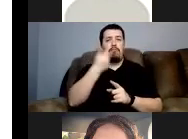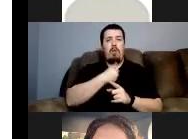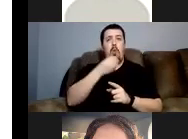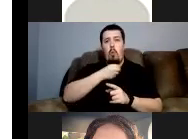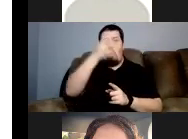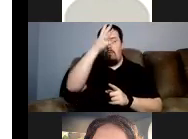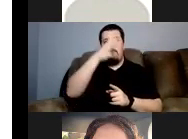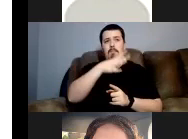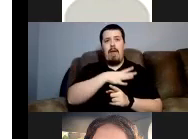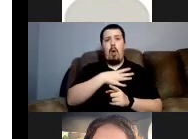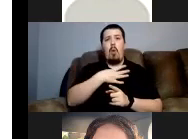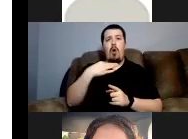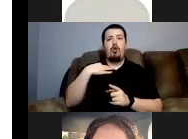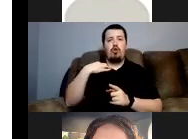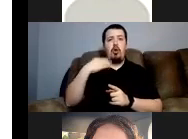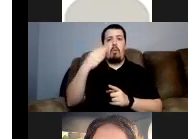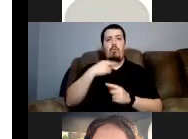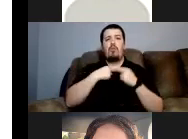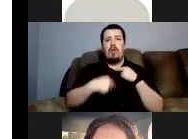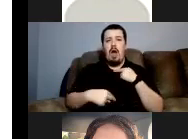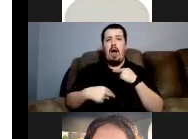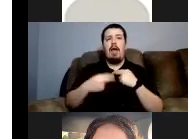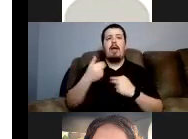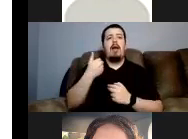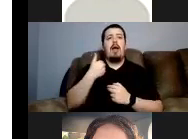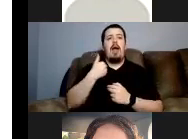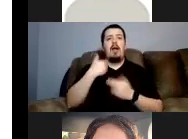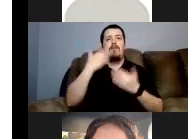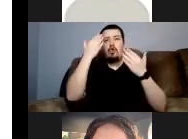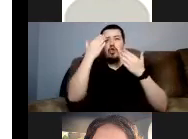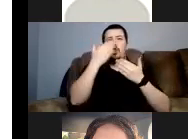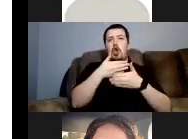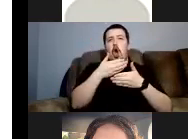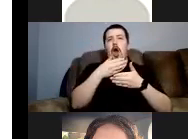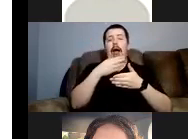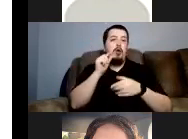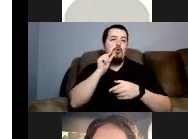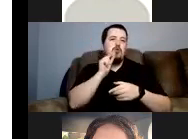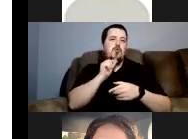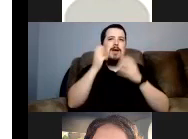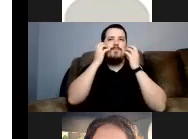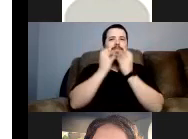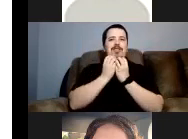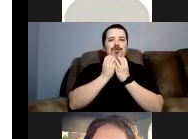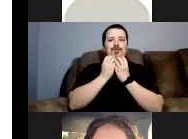wearing a white shirt with a blue tie, I've got a dark and quickly graying beard, and I'm sitting in